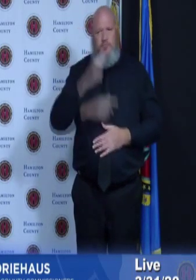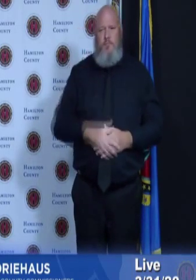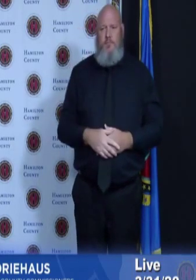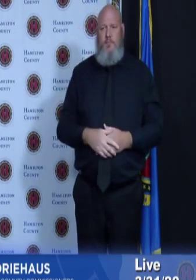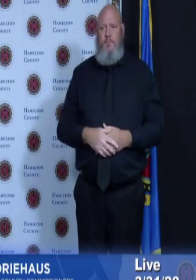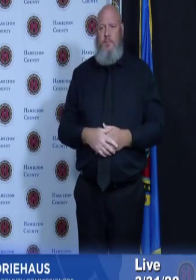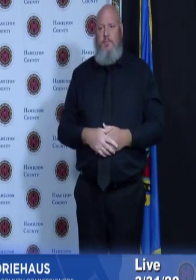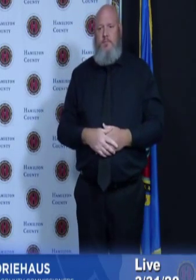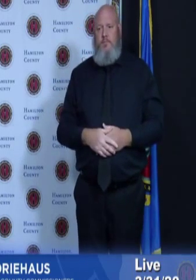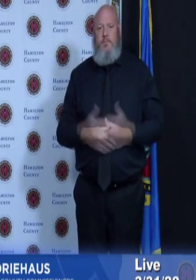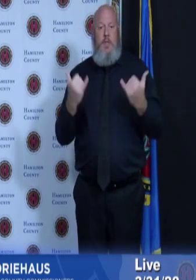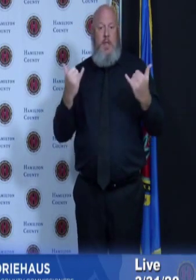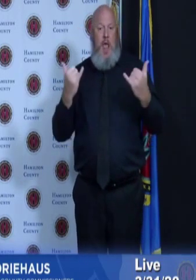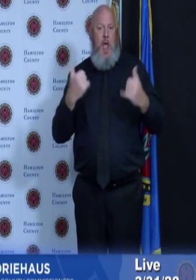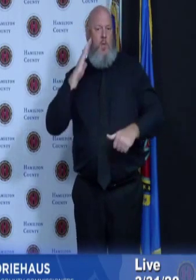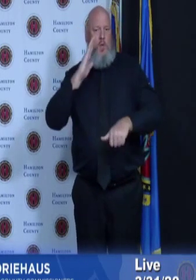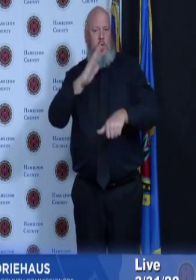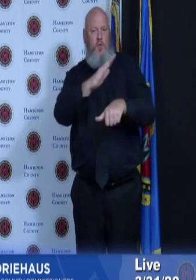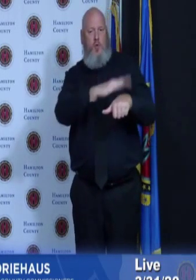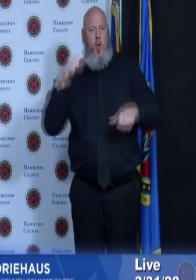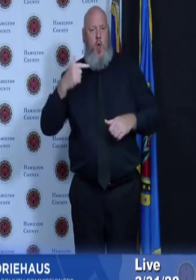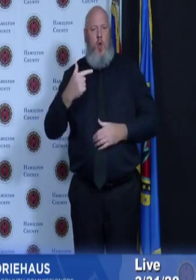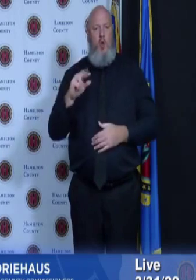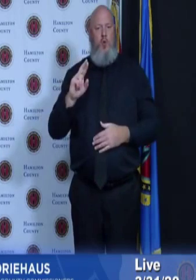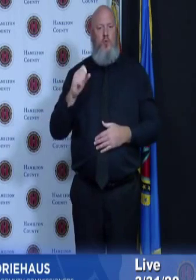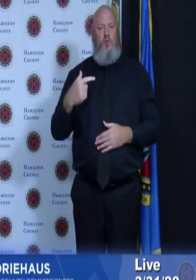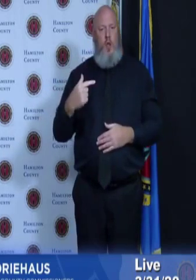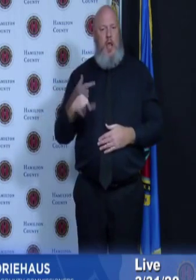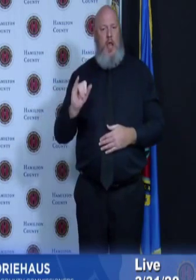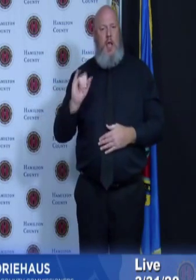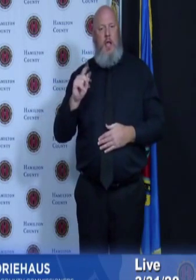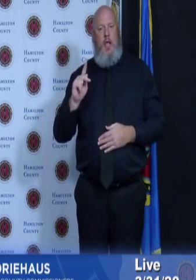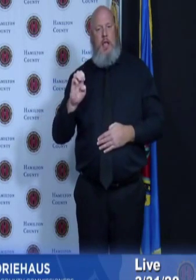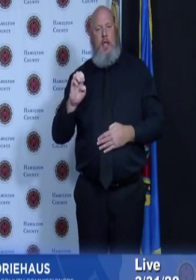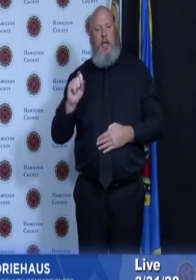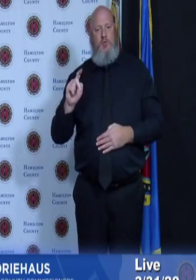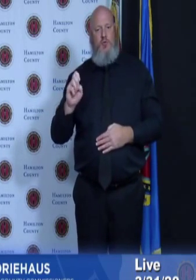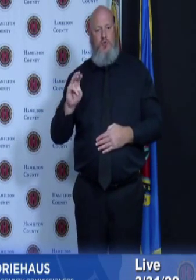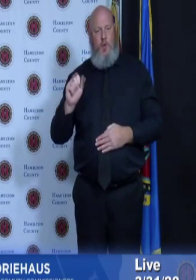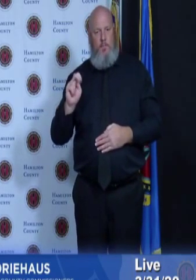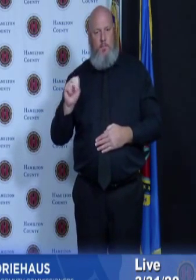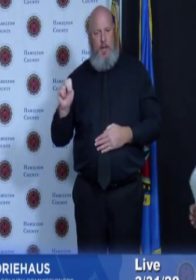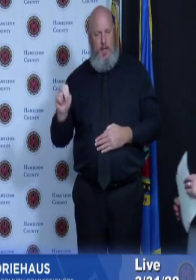on the spread and county efforts to flatten the curve thank you